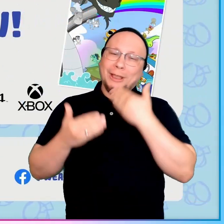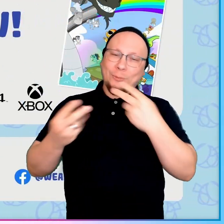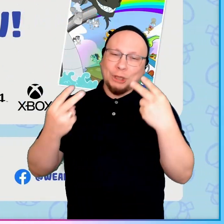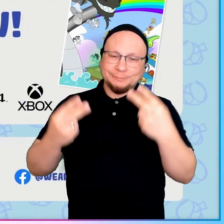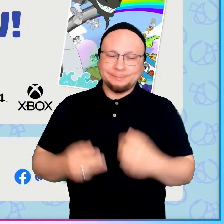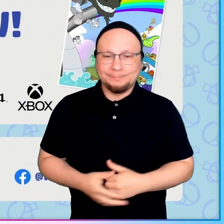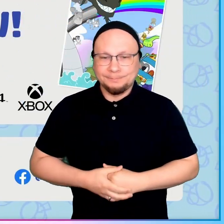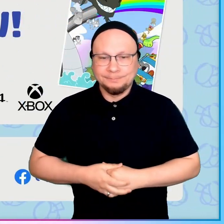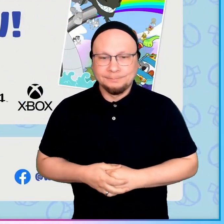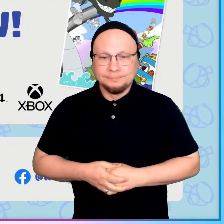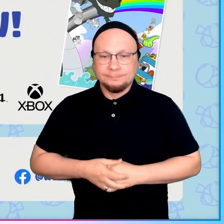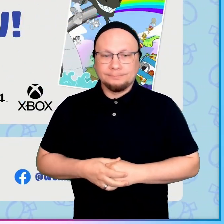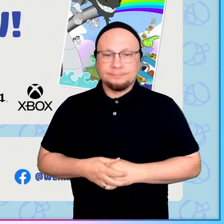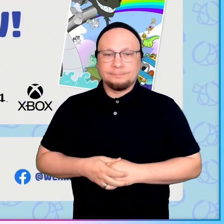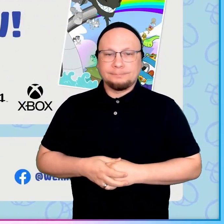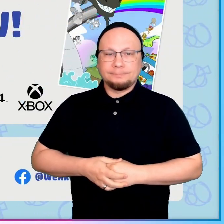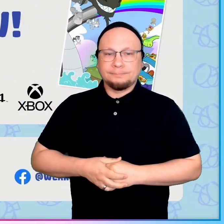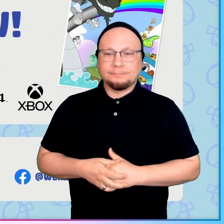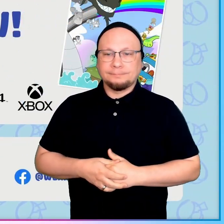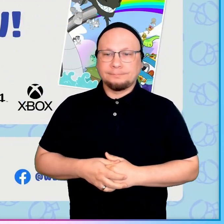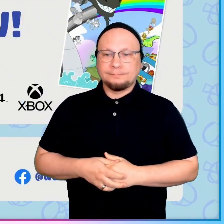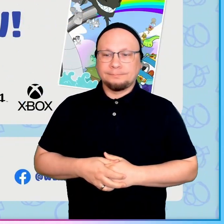Rainbow Billy: The Curse of the Leviathan